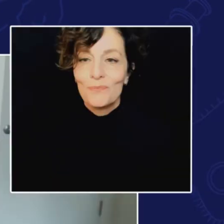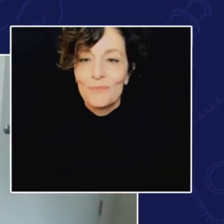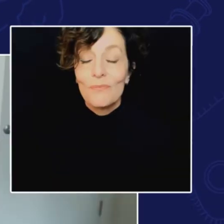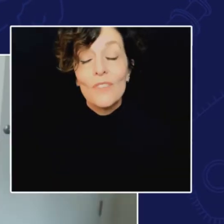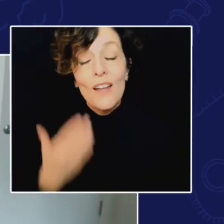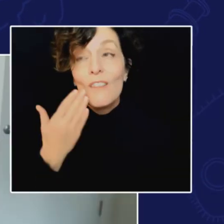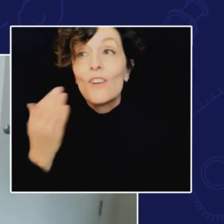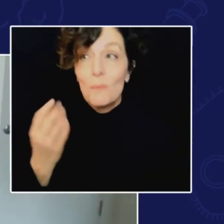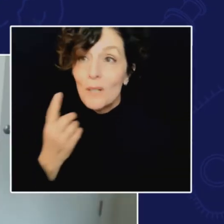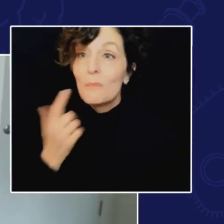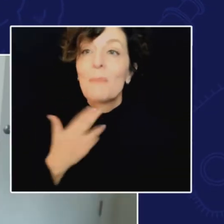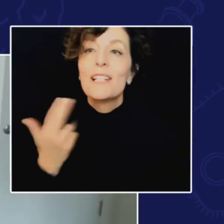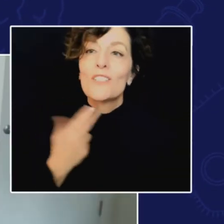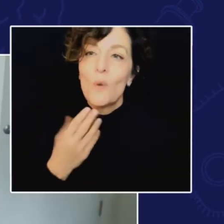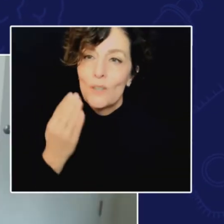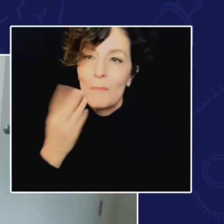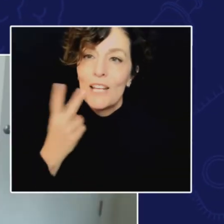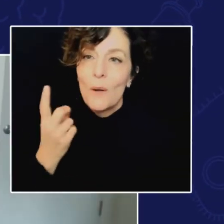[DR. RUFFIN]: For most people there's going to be a PI in a lab,